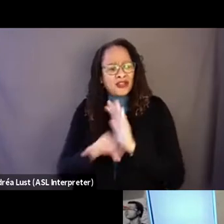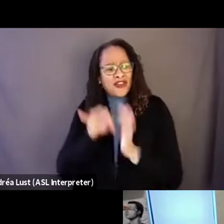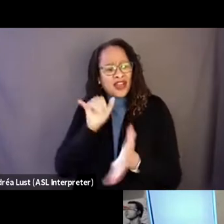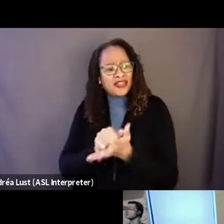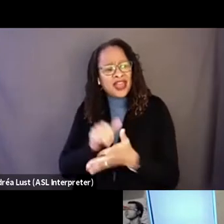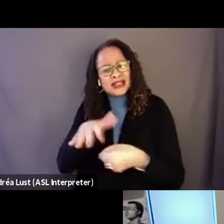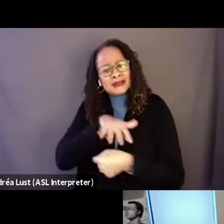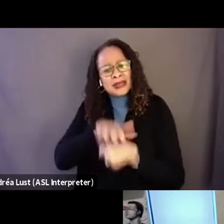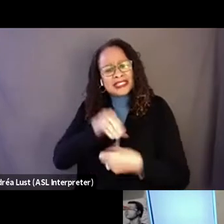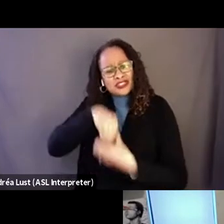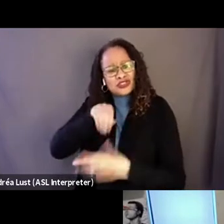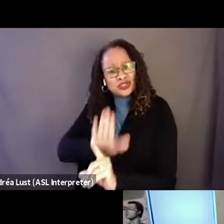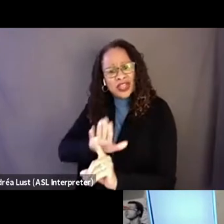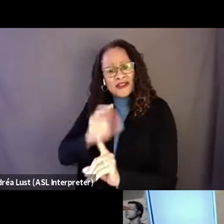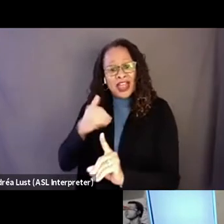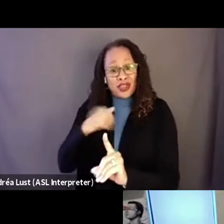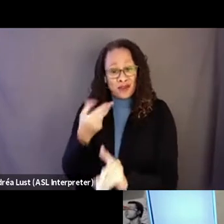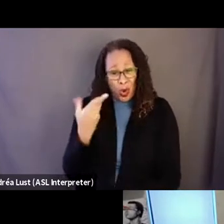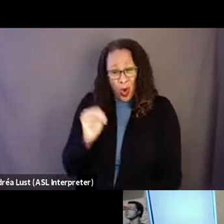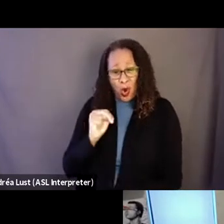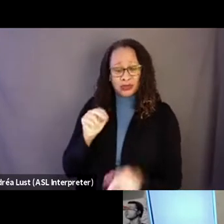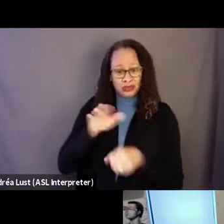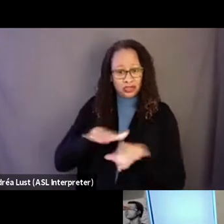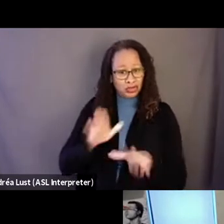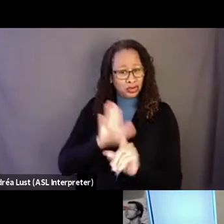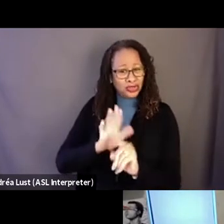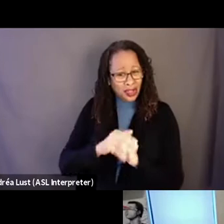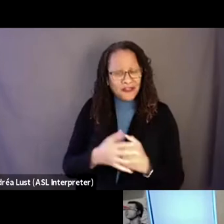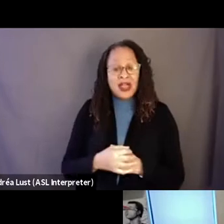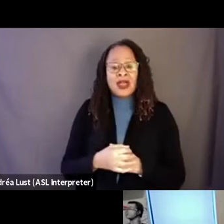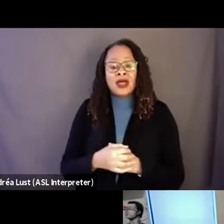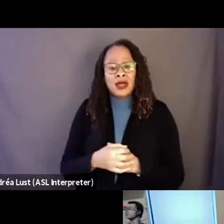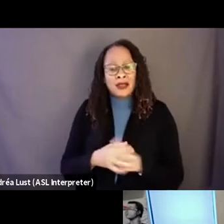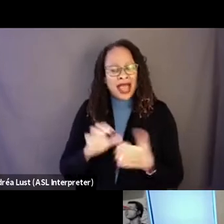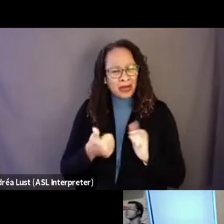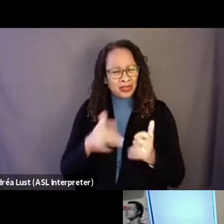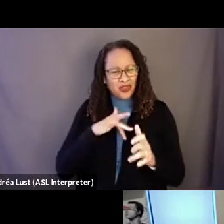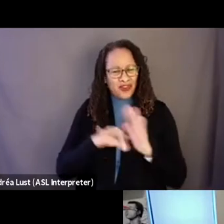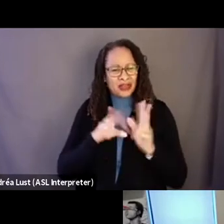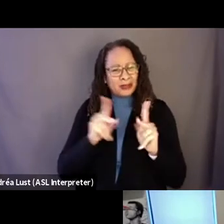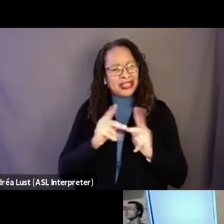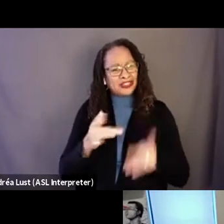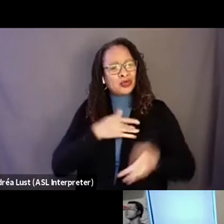within yourself, you have your own children, how you found that space within yourself to open up a home